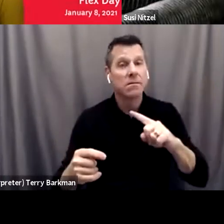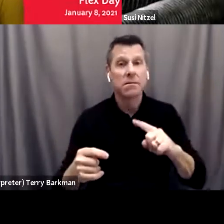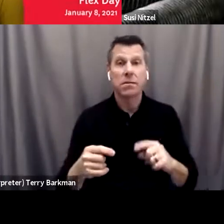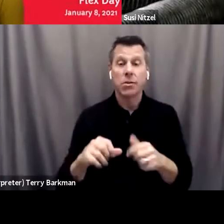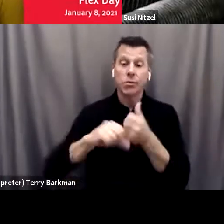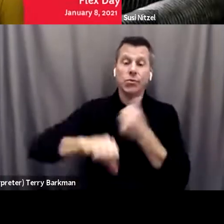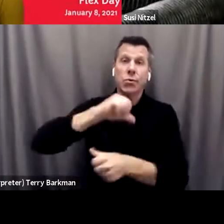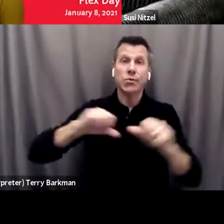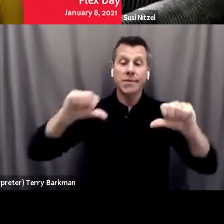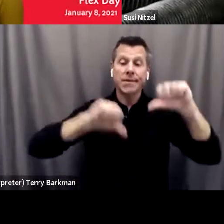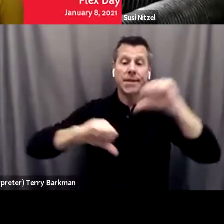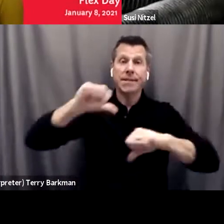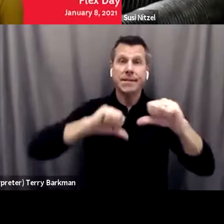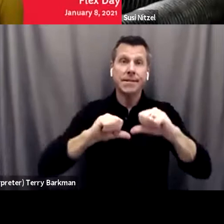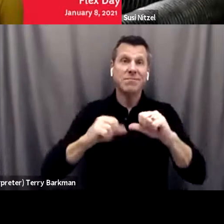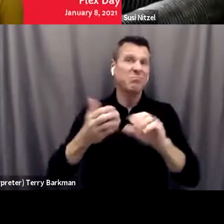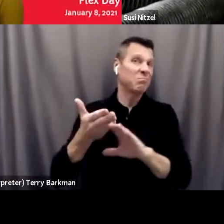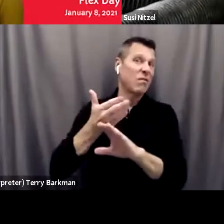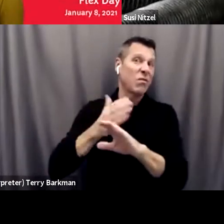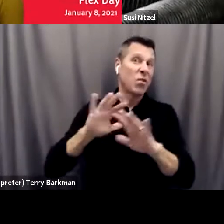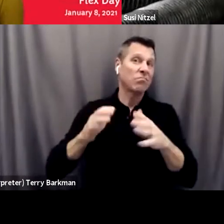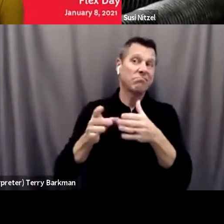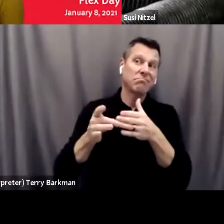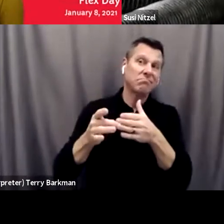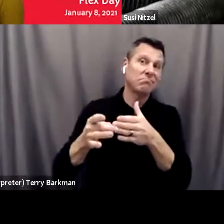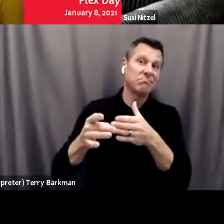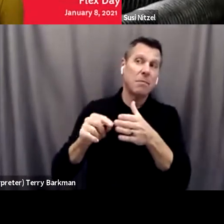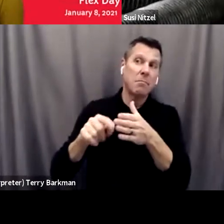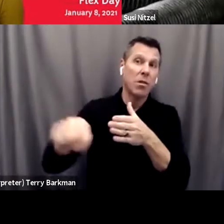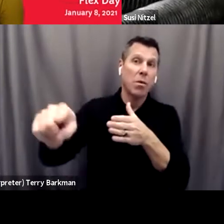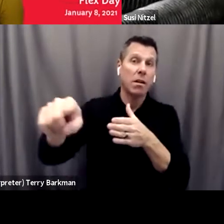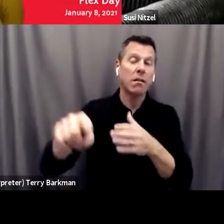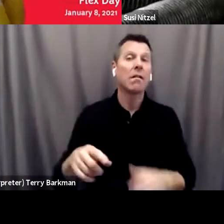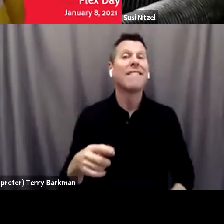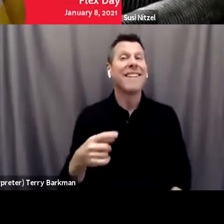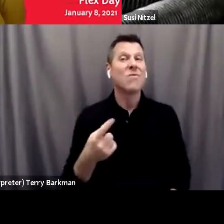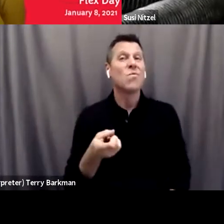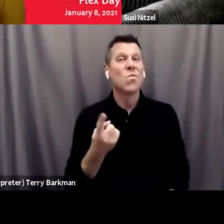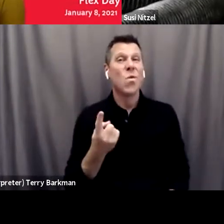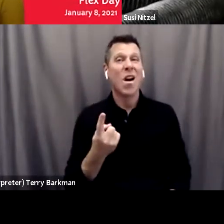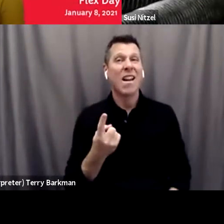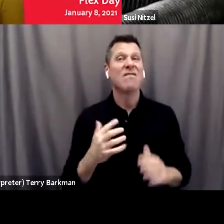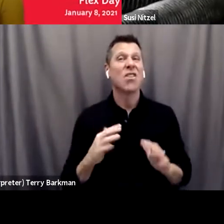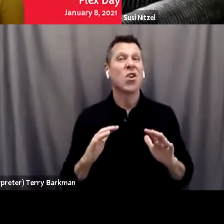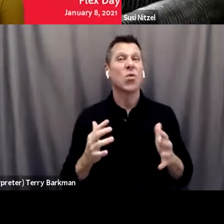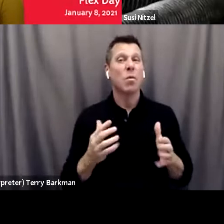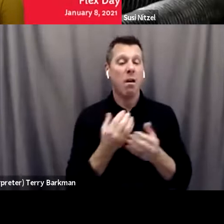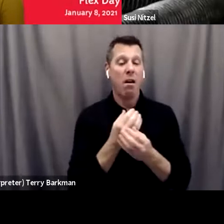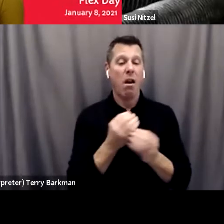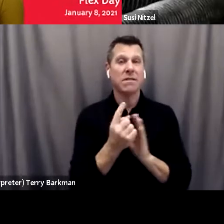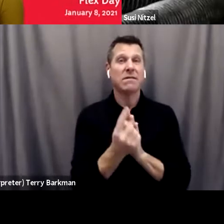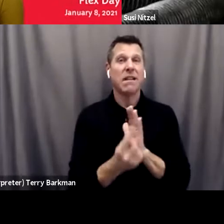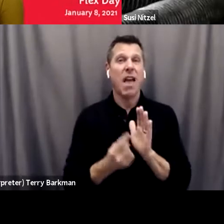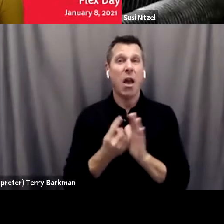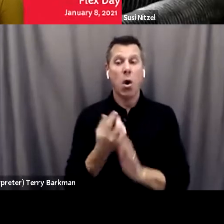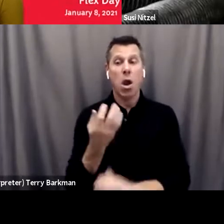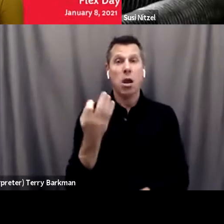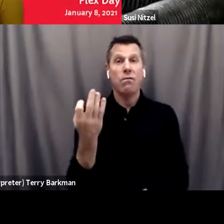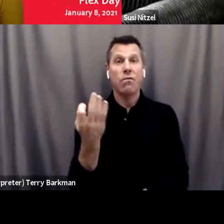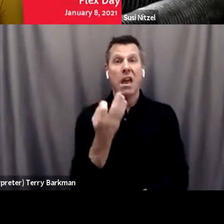pathways, but social sciences and psychology, they actually have a group, office hour on Friday, where all the faculty full time